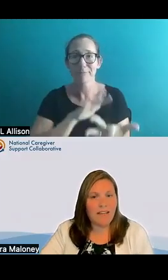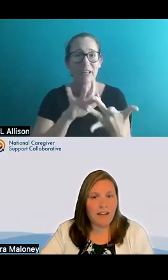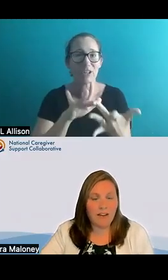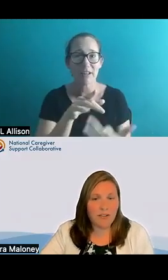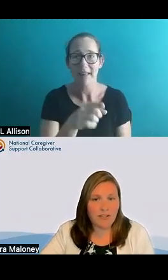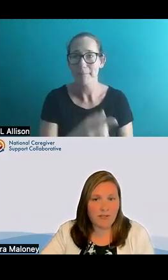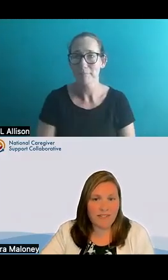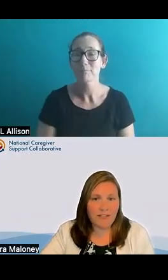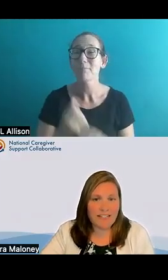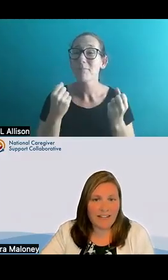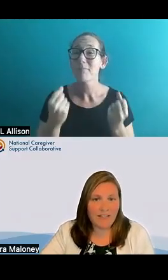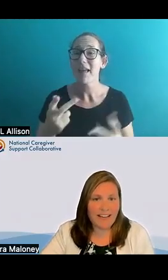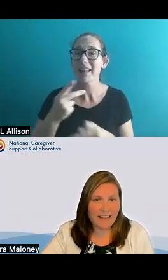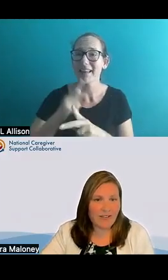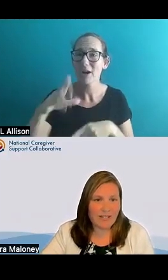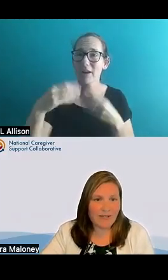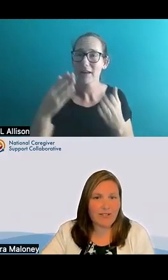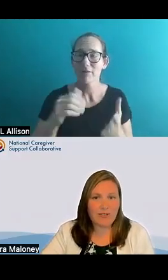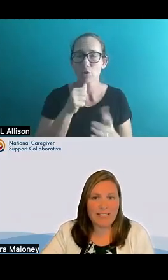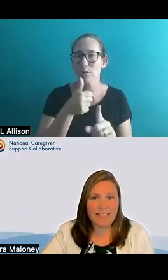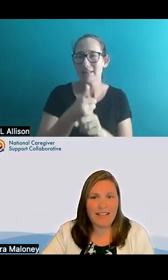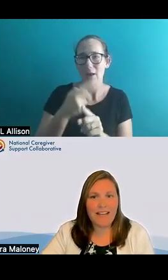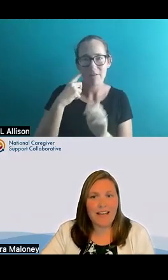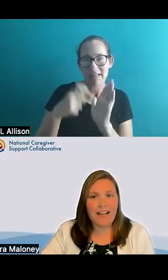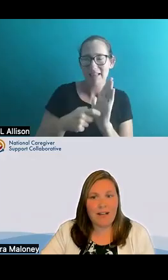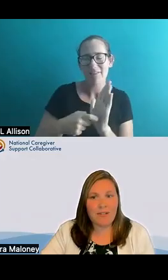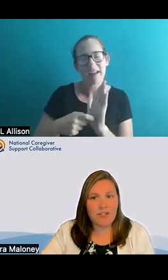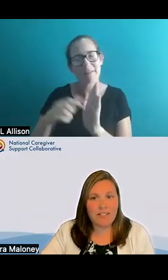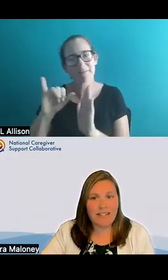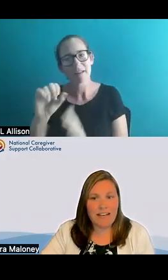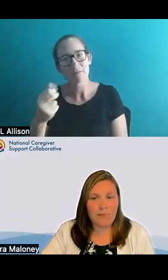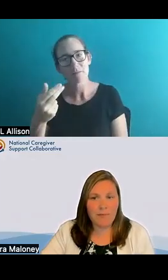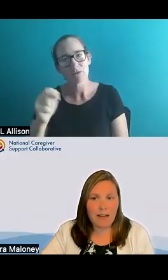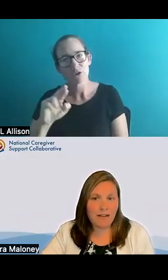caregivers don't self-identify, echoing what Sheree said. They're just helping a parent,